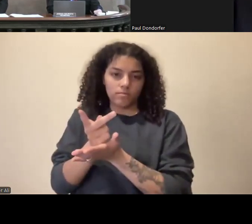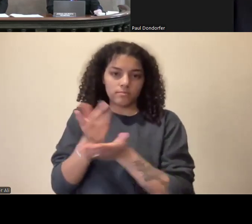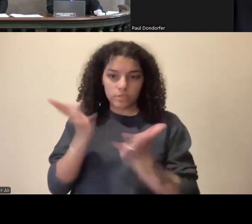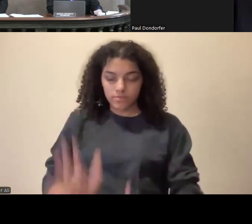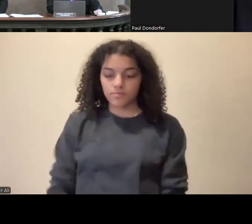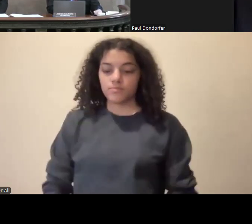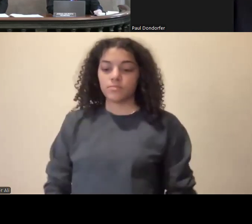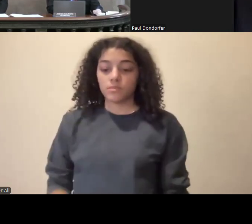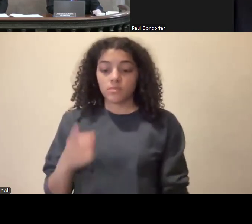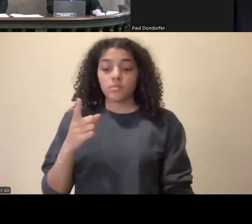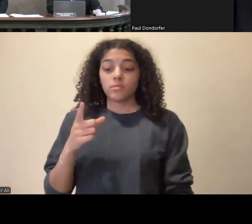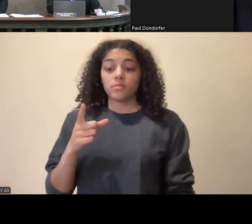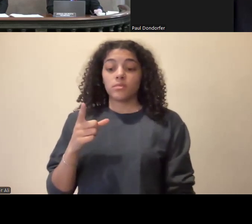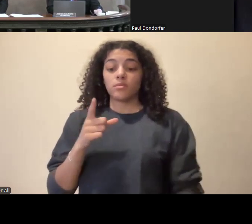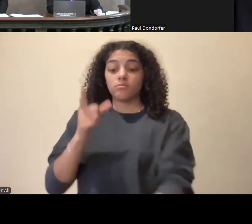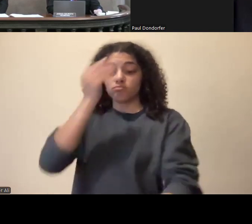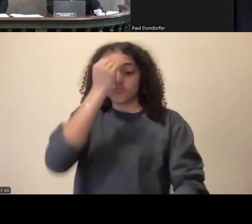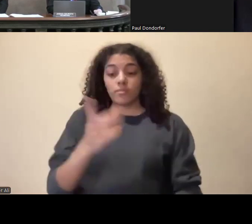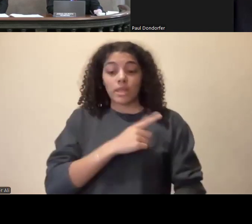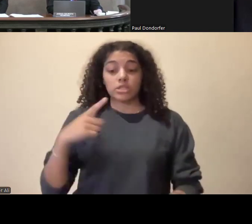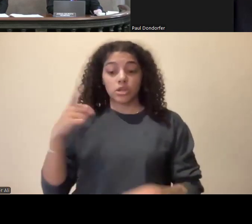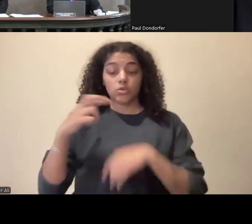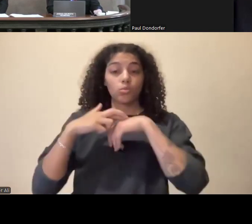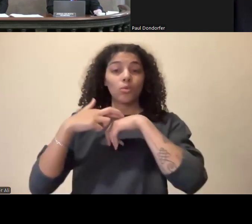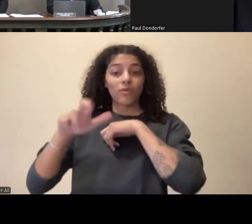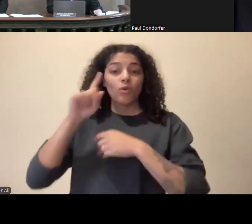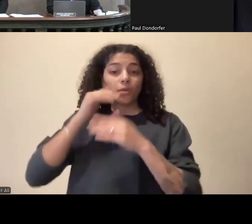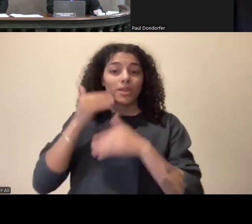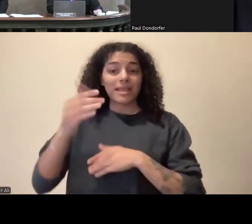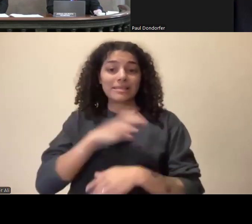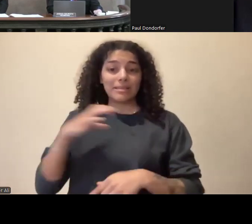the referral submitted to the legislature for the next committee cycles are available on